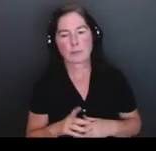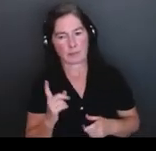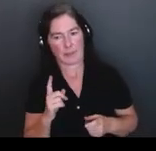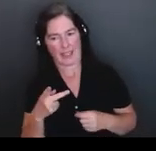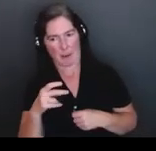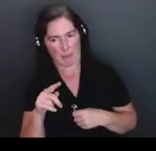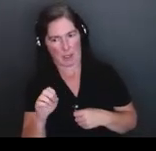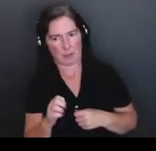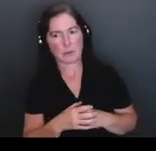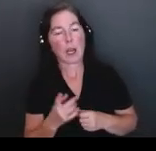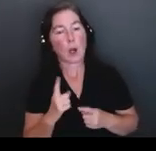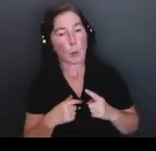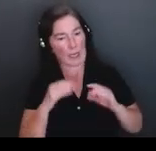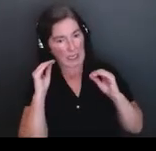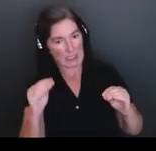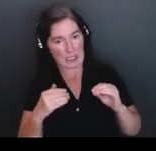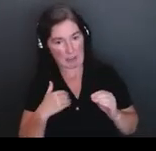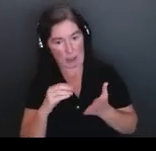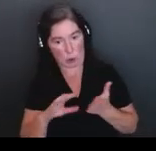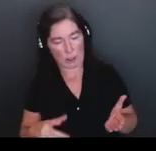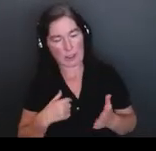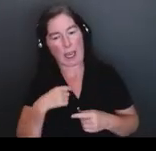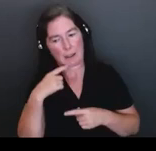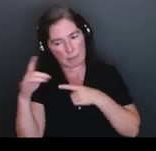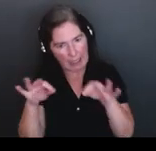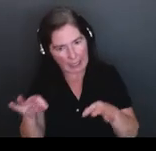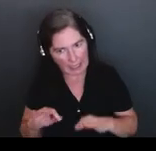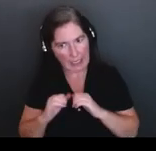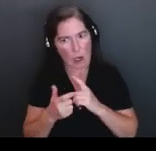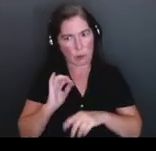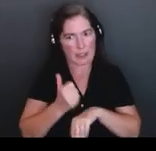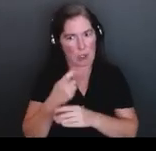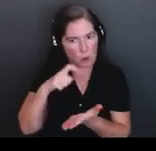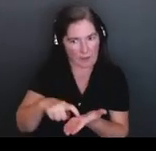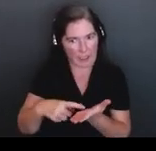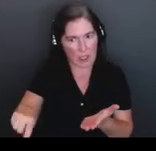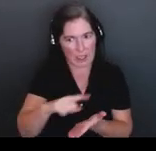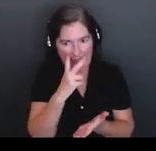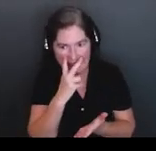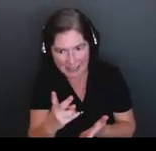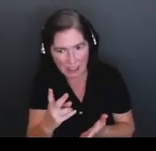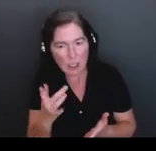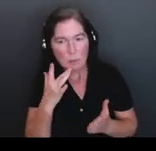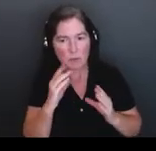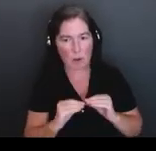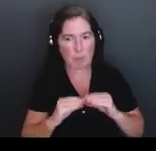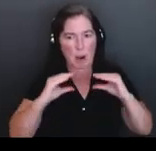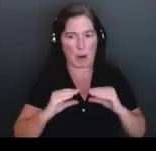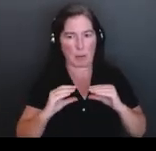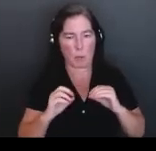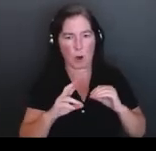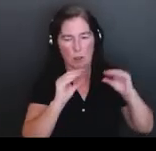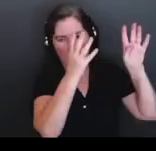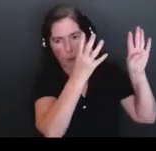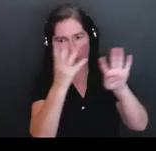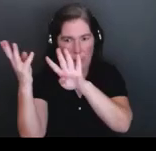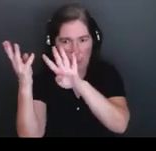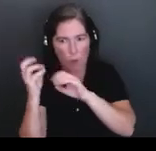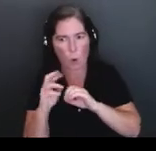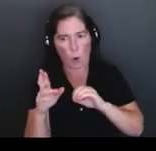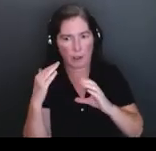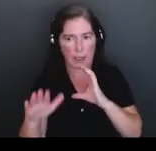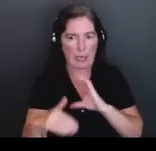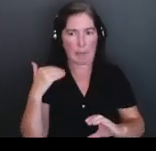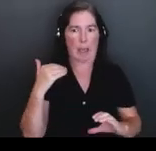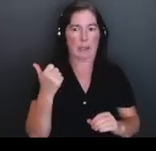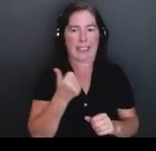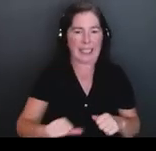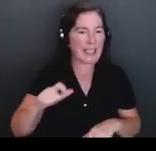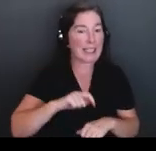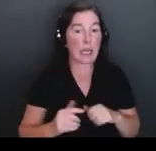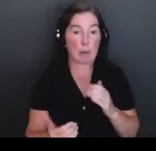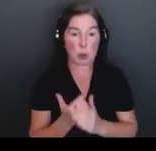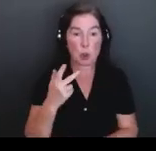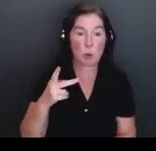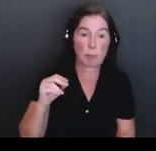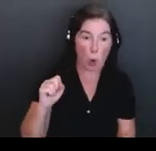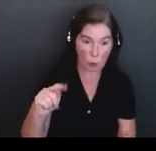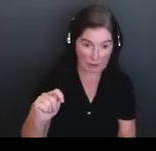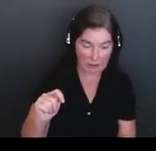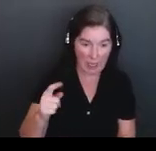to your whole Team, you would do that through the general post and stream.